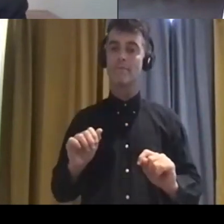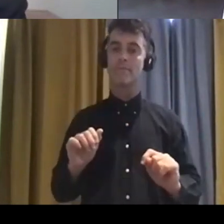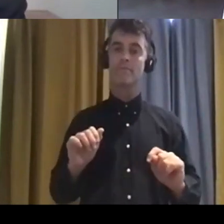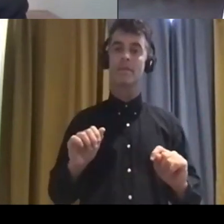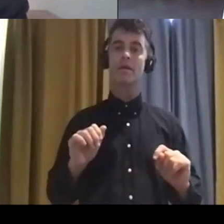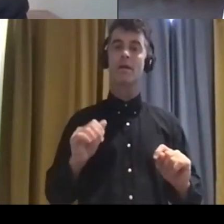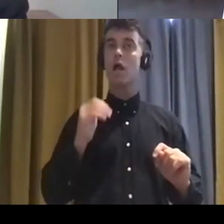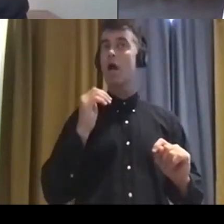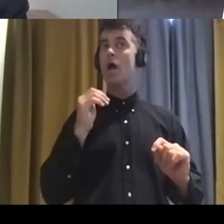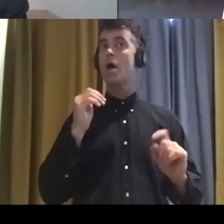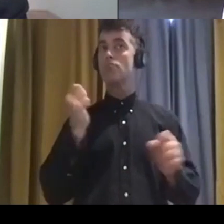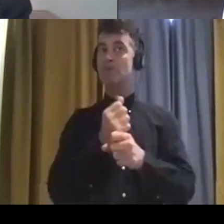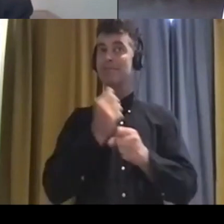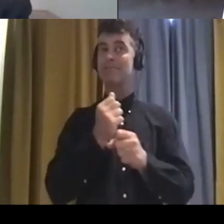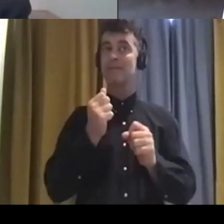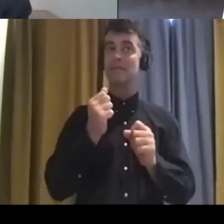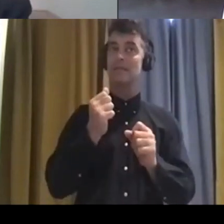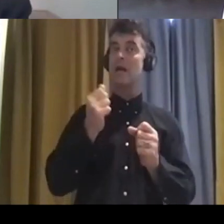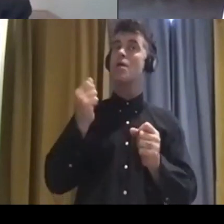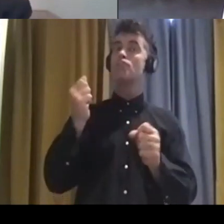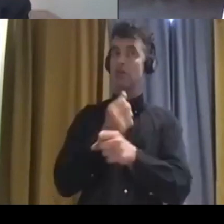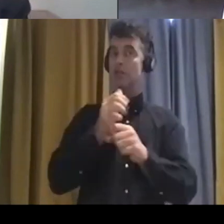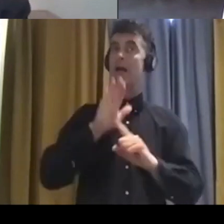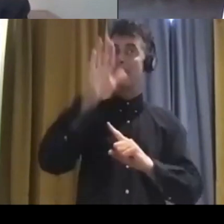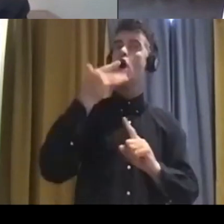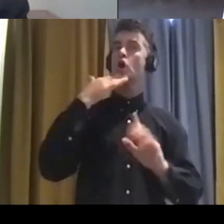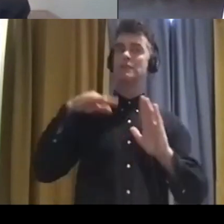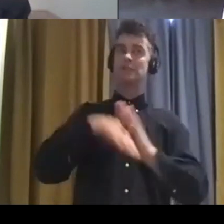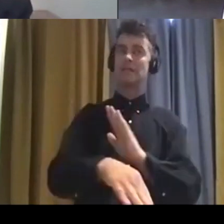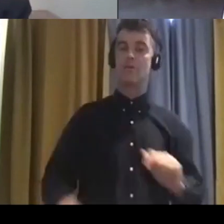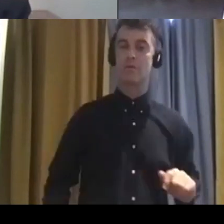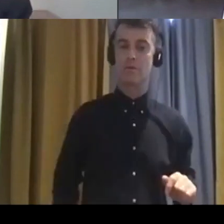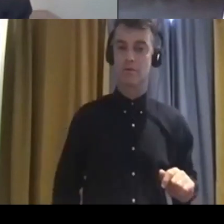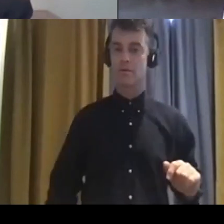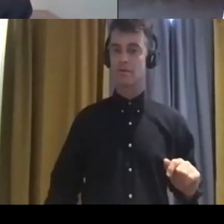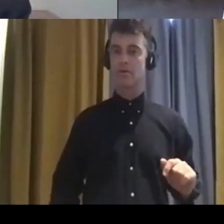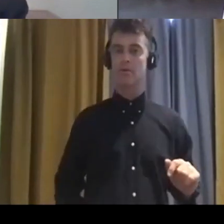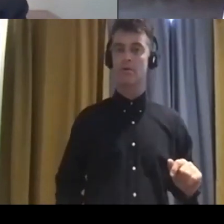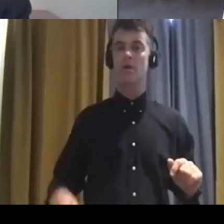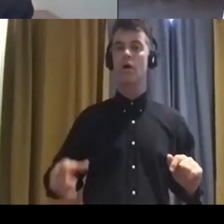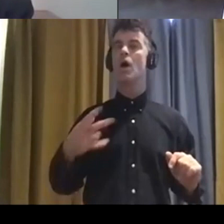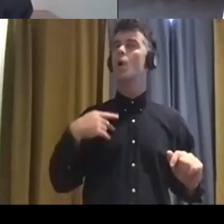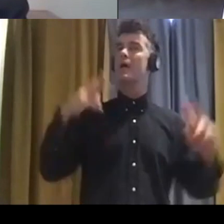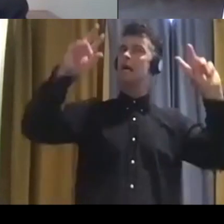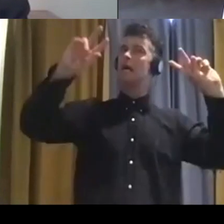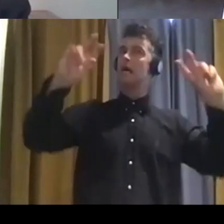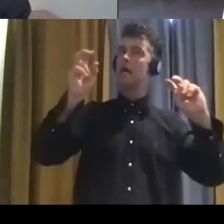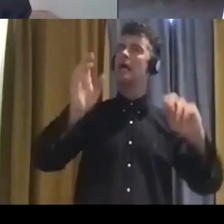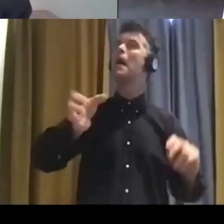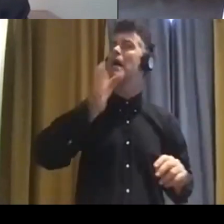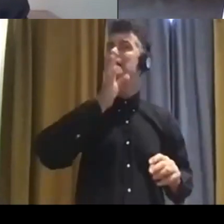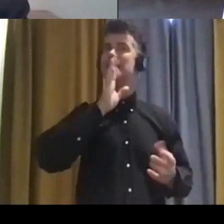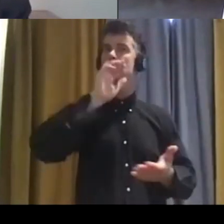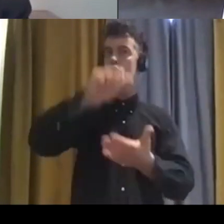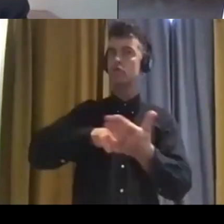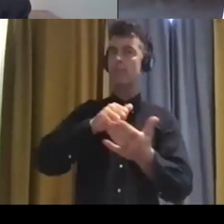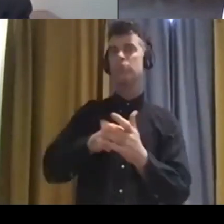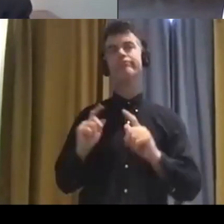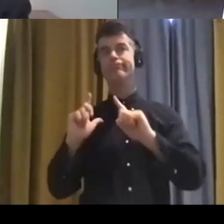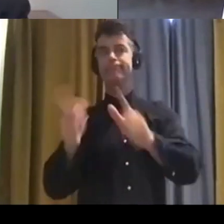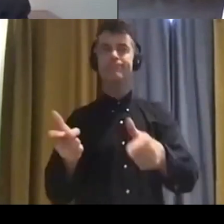So what we do is we go as secret shopper and we go see what these companies are actually